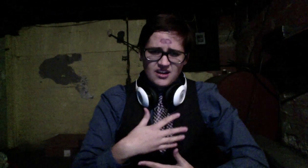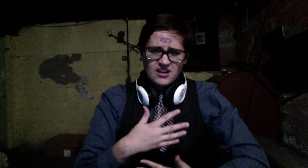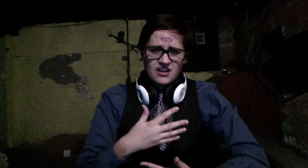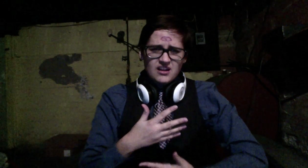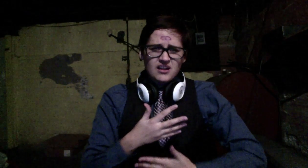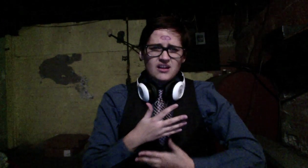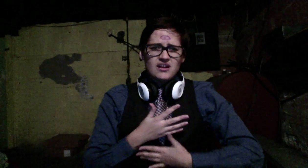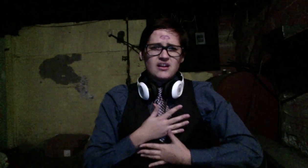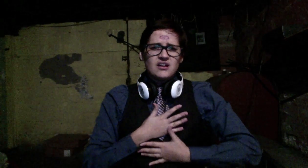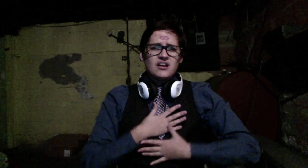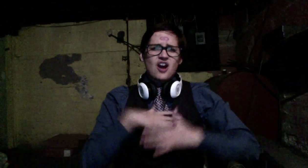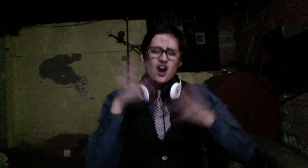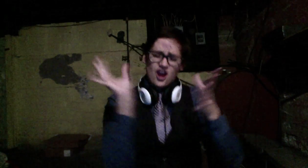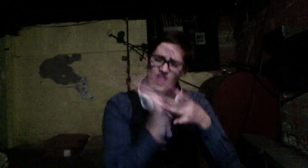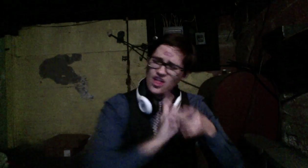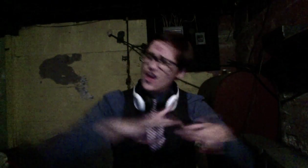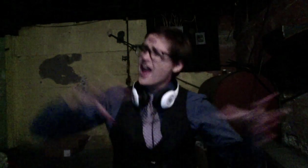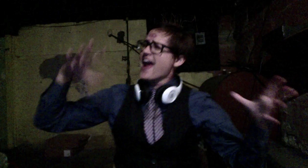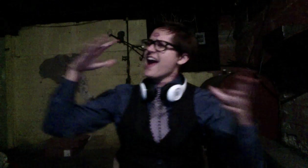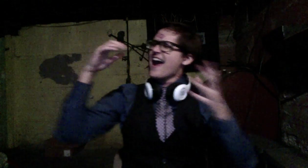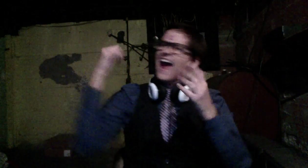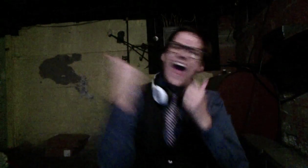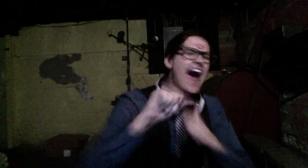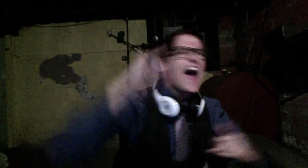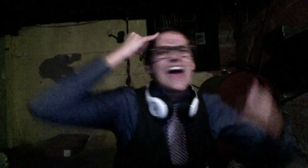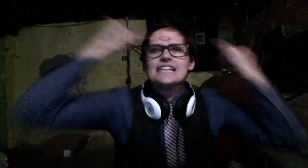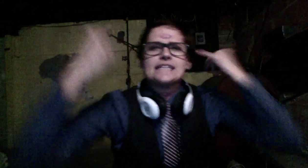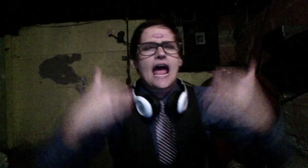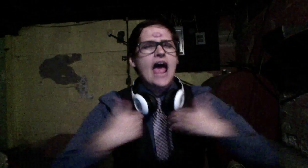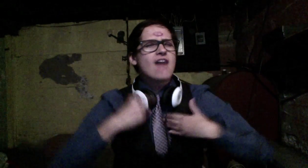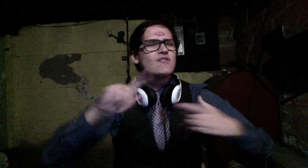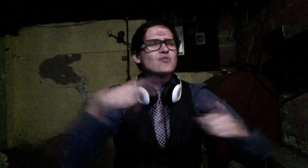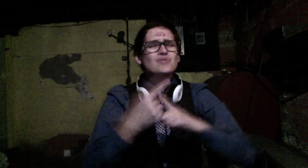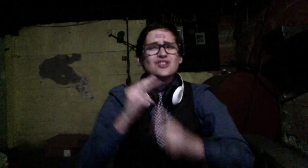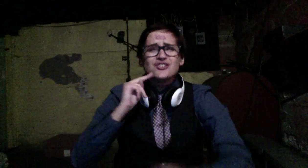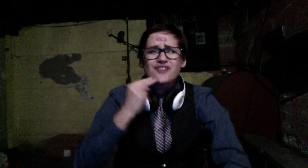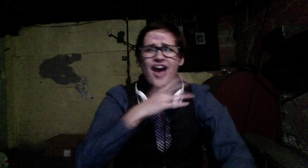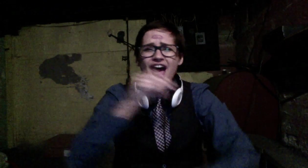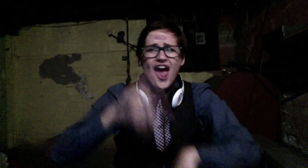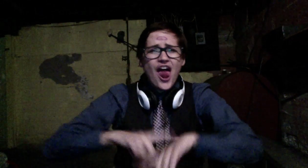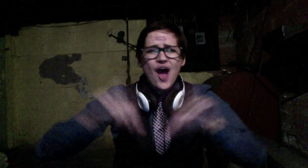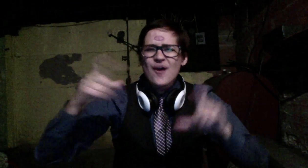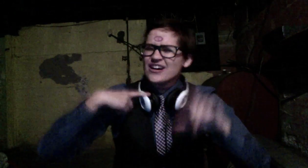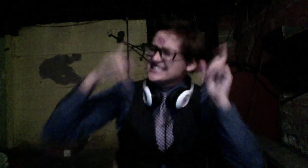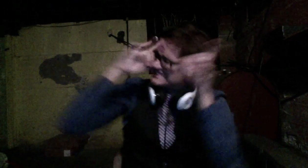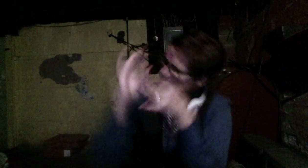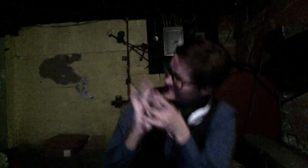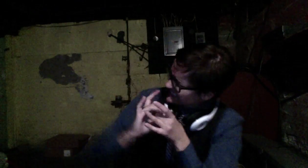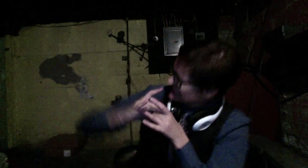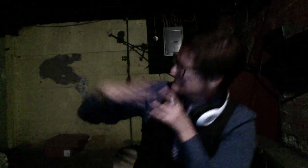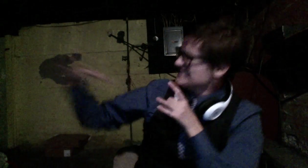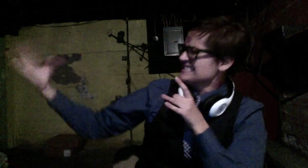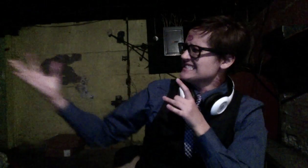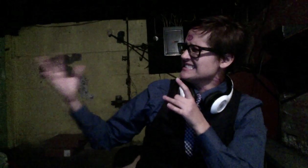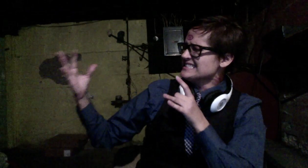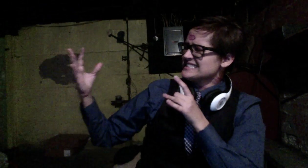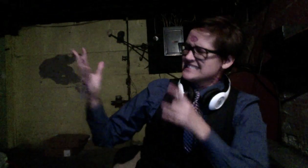I LET-GO ANY IDEAS HAVE ABOUT NUTRITION AND TIME-CLOCK I LET-GO